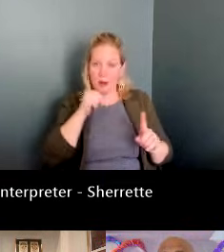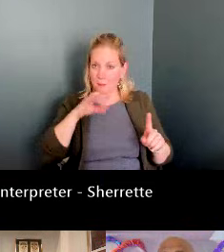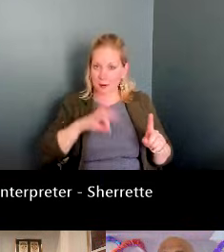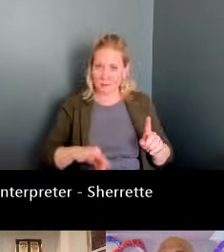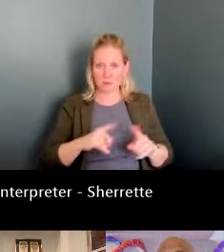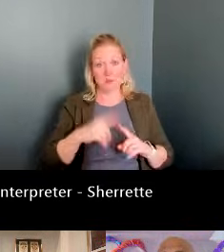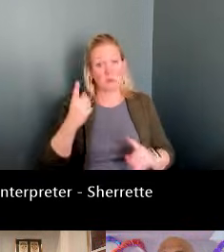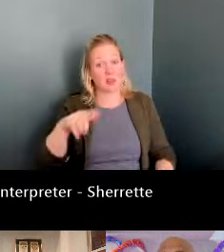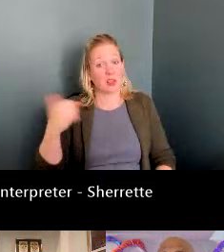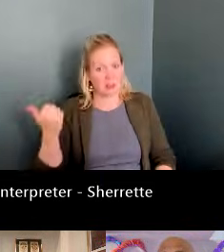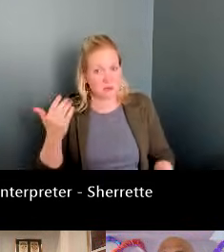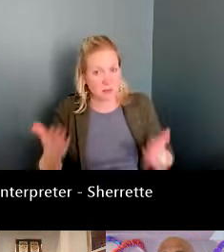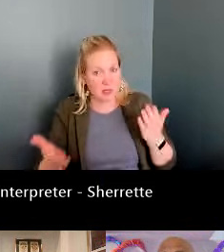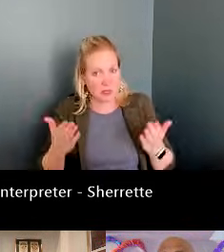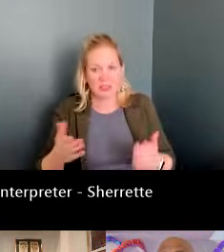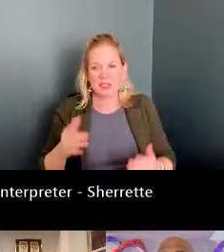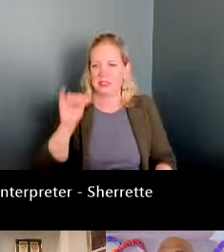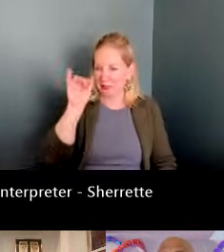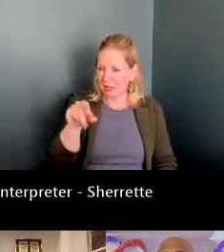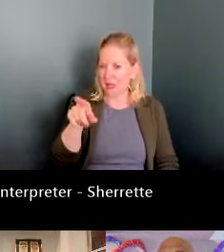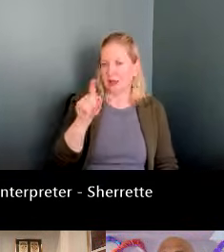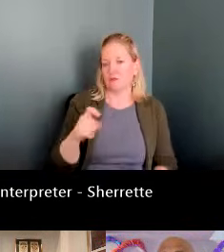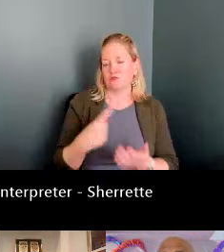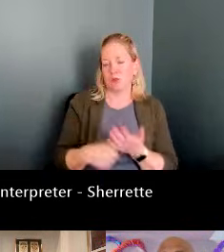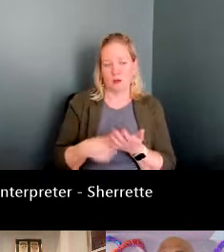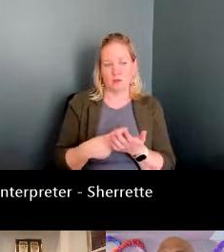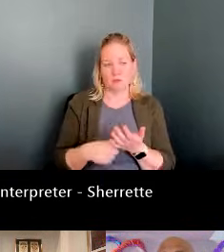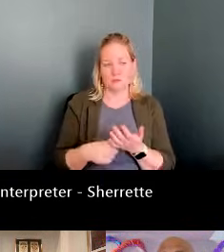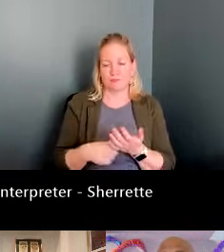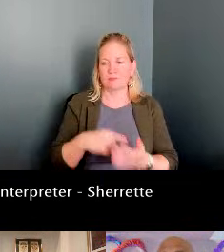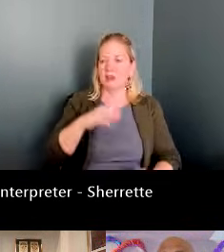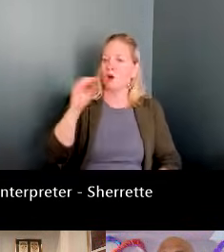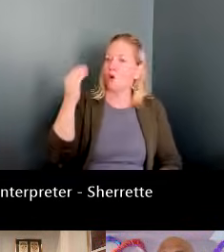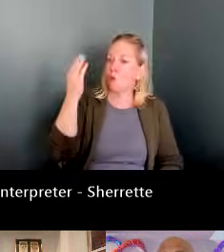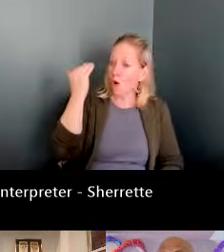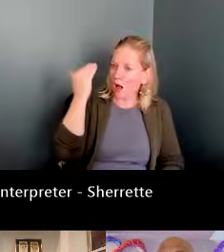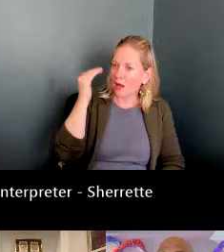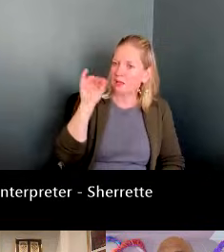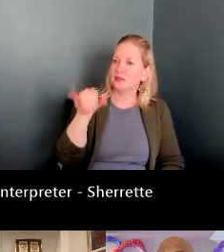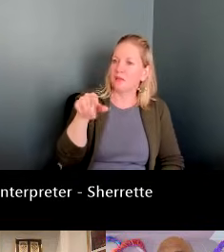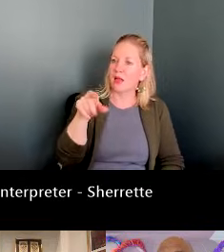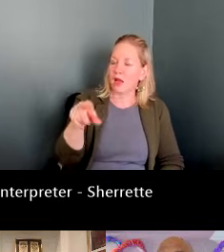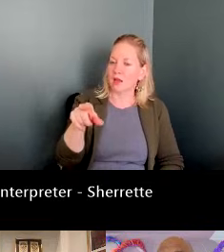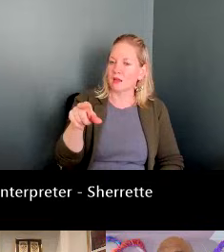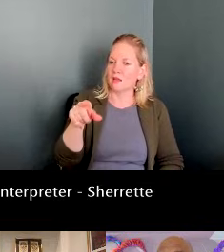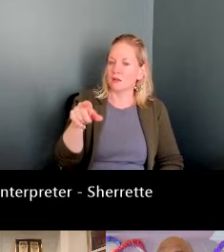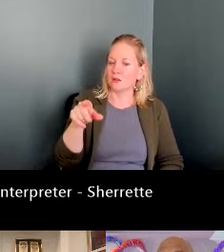to talk about that. And why is that reasonable in relationship to the knowledge to be gained? This